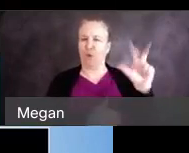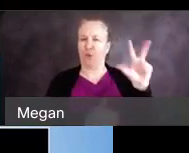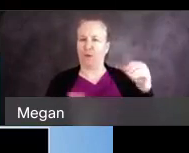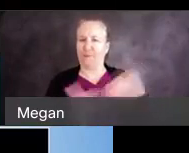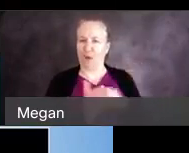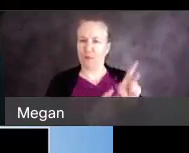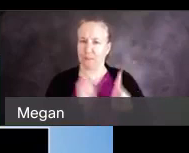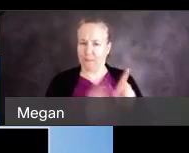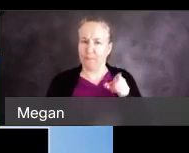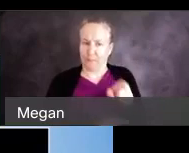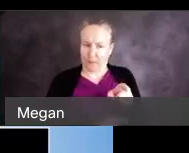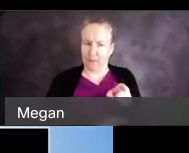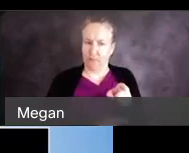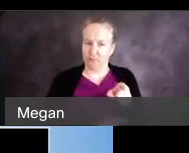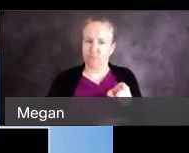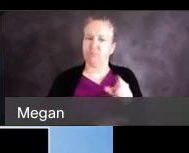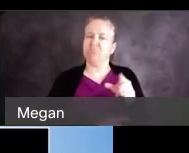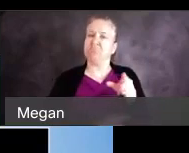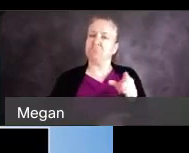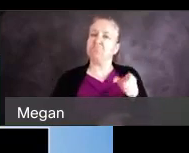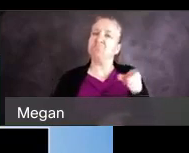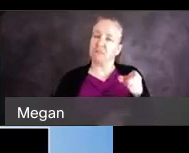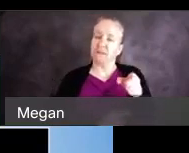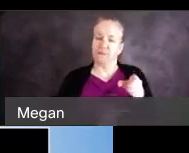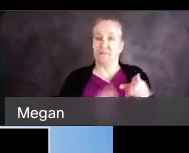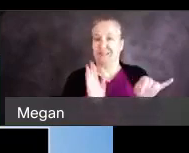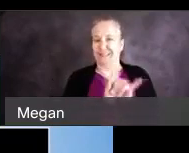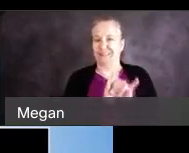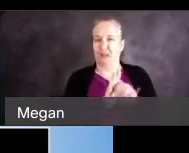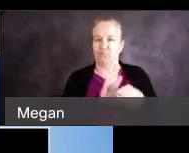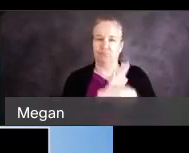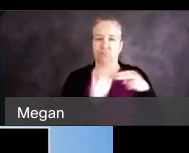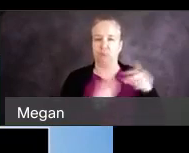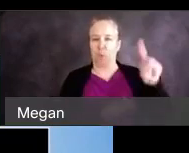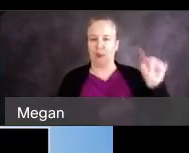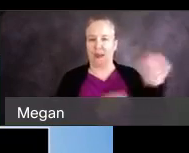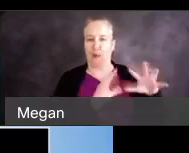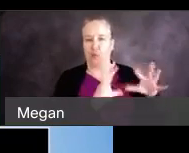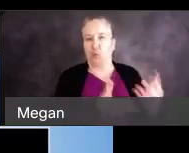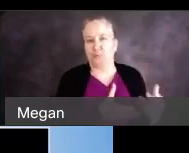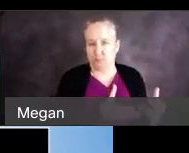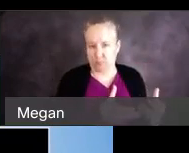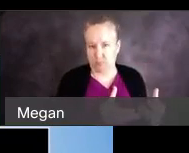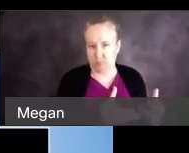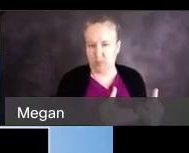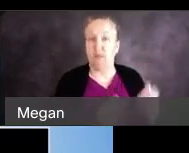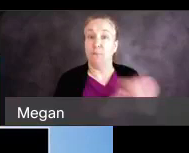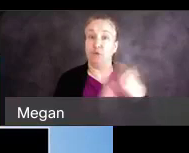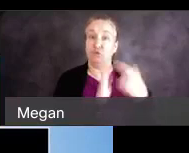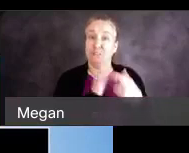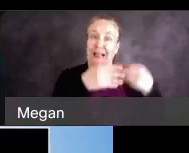that have identified as 1A remaining in our pre-registration list and we've offered